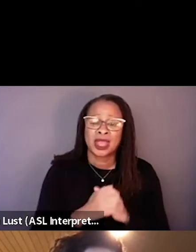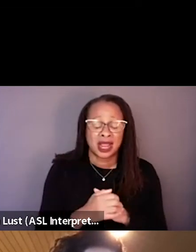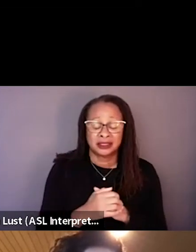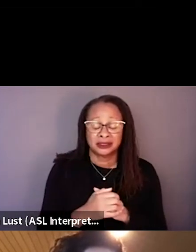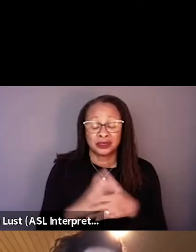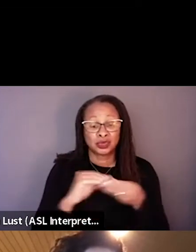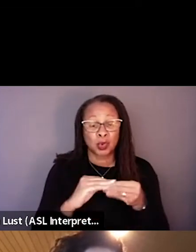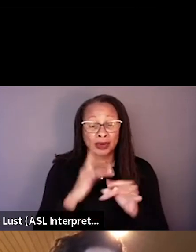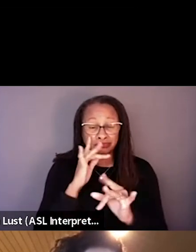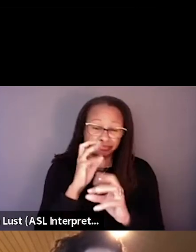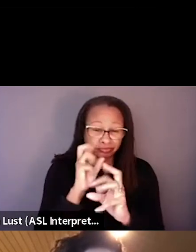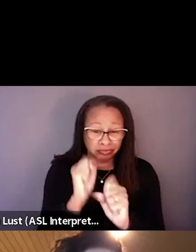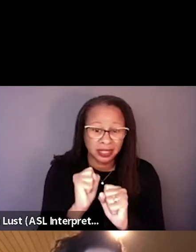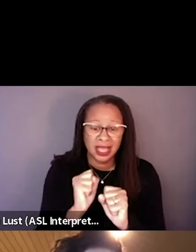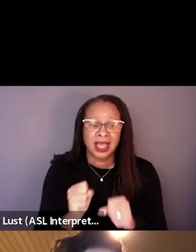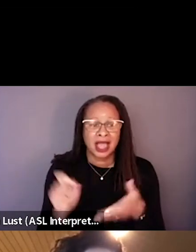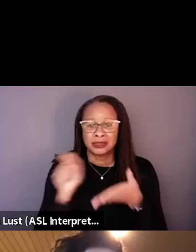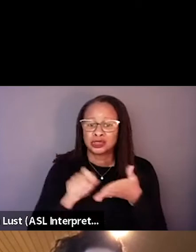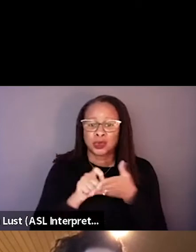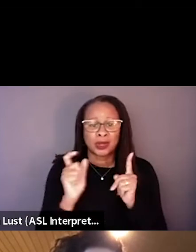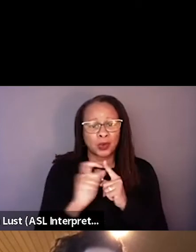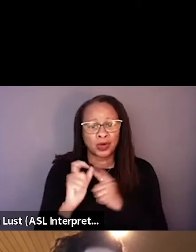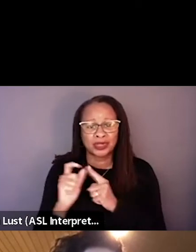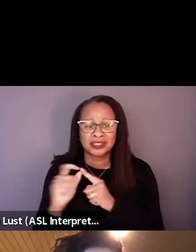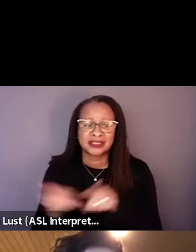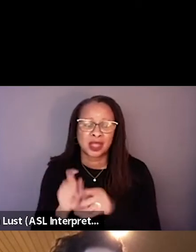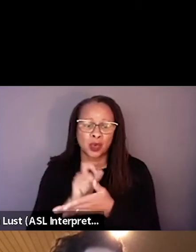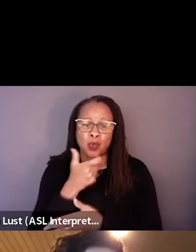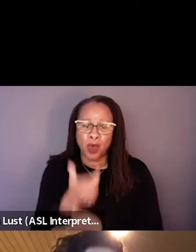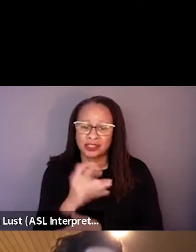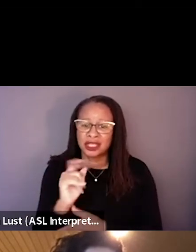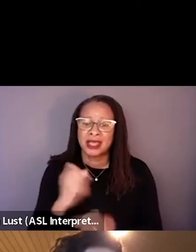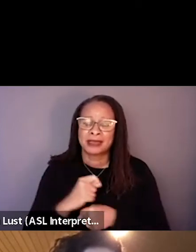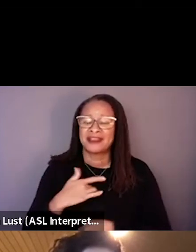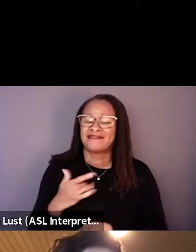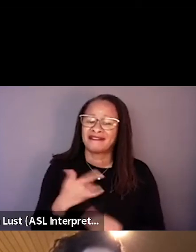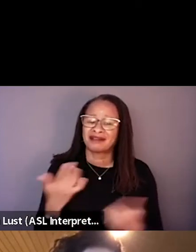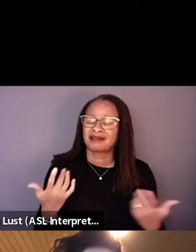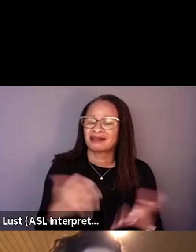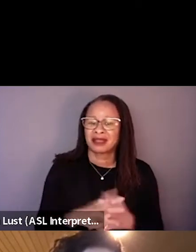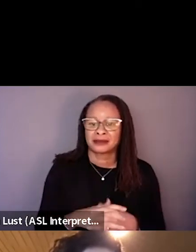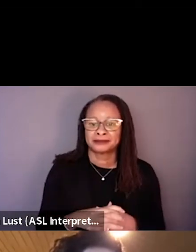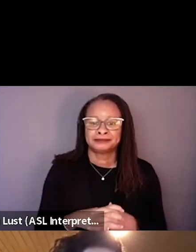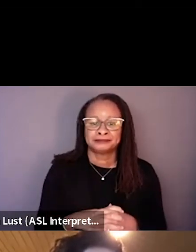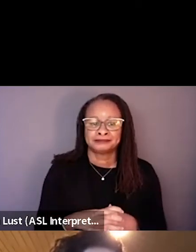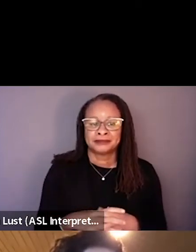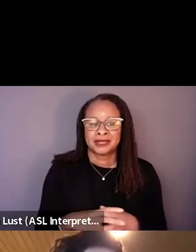I mean, I was just writing down words as I was watching it, that that made me feel, you know, what, what I was feeling and I wrote down things like,